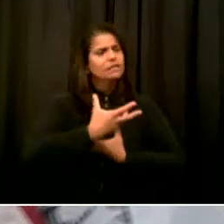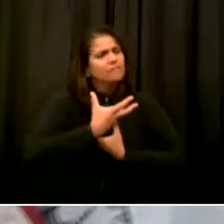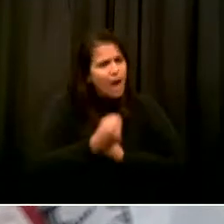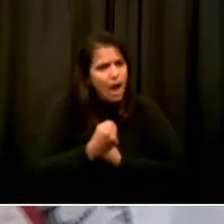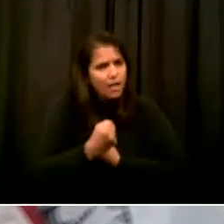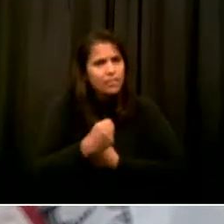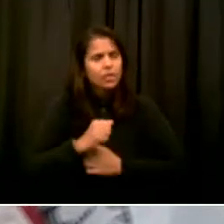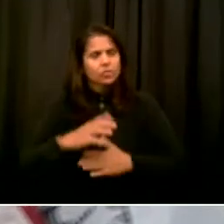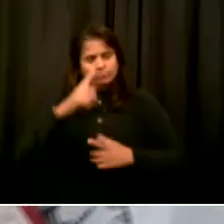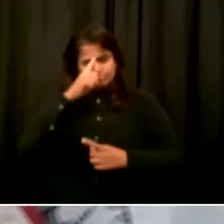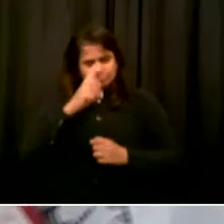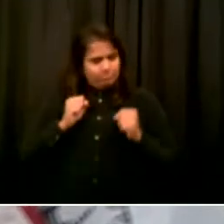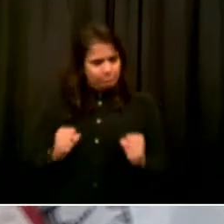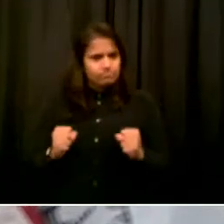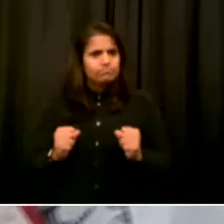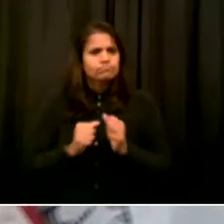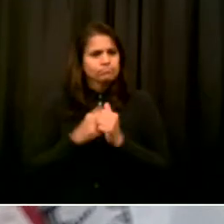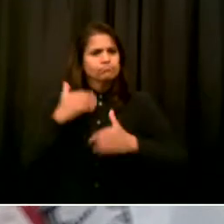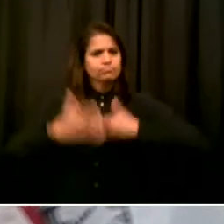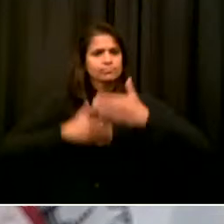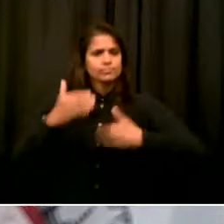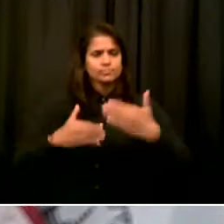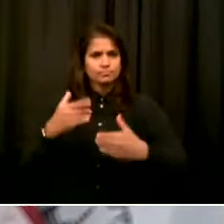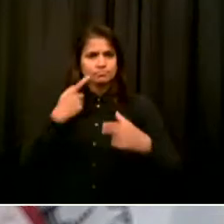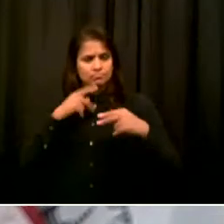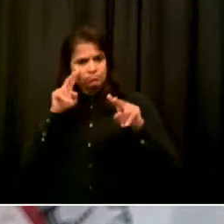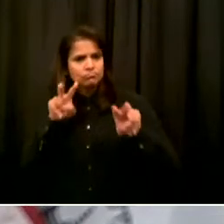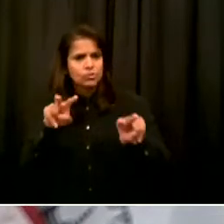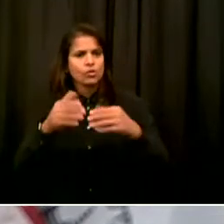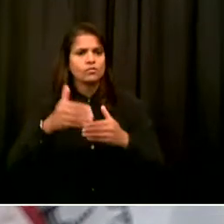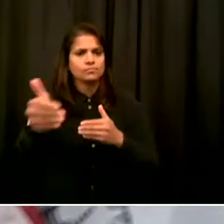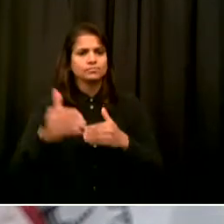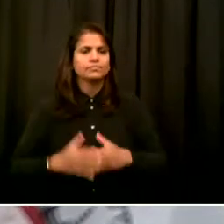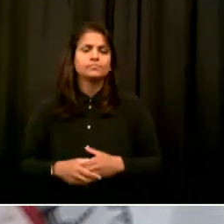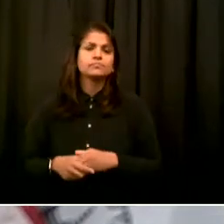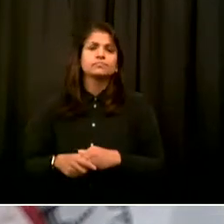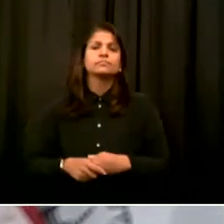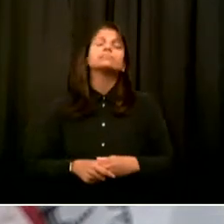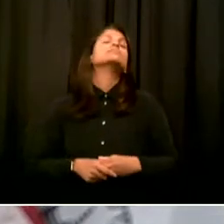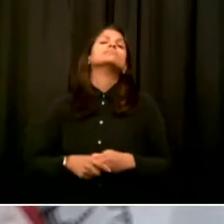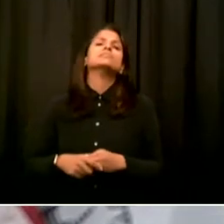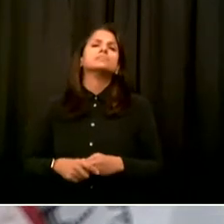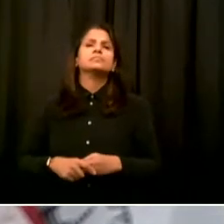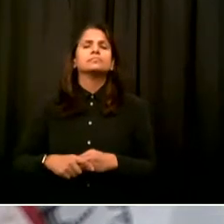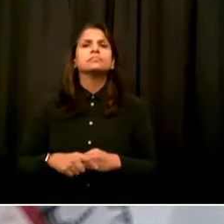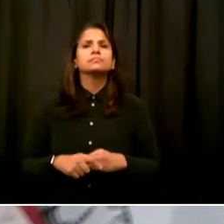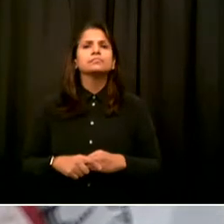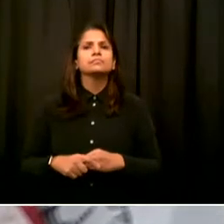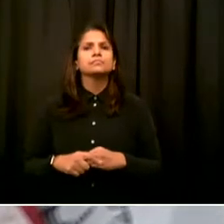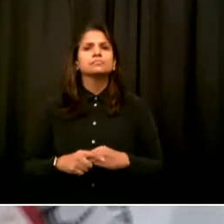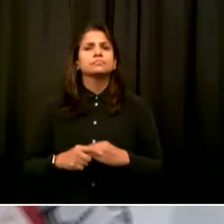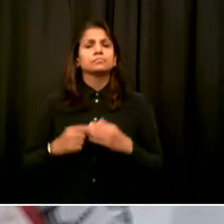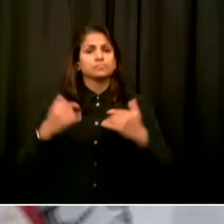THTHEM ARE ADDRESSED PEACEFULLY I THINK THAT CAN AND WILL HAPPEN AND I EXPECT A GOOD OUTCOME AT THE EE NDOOF THE DAY